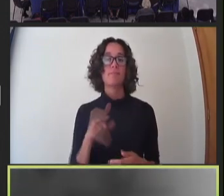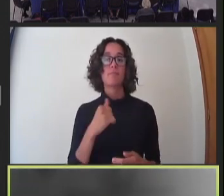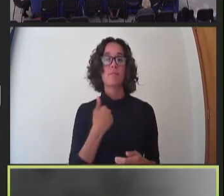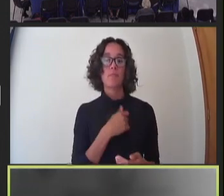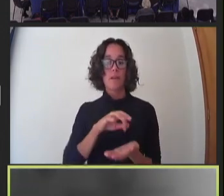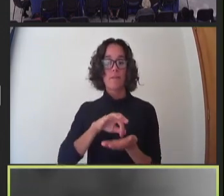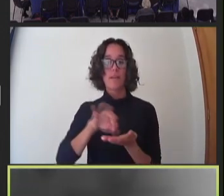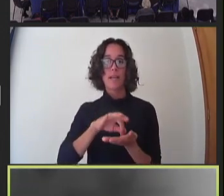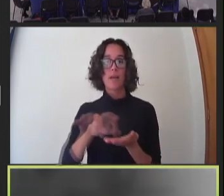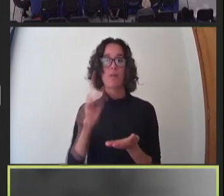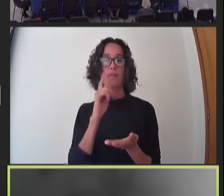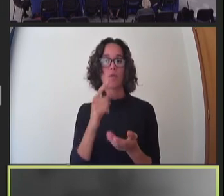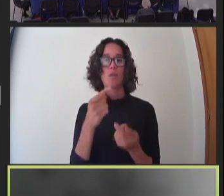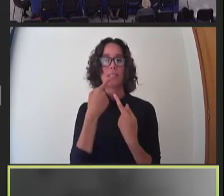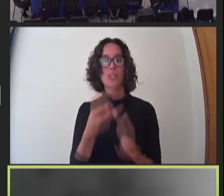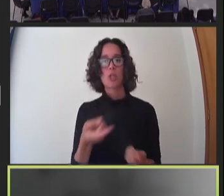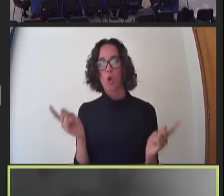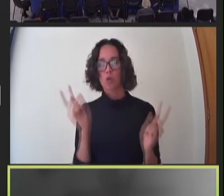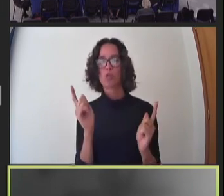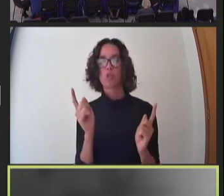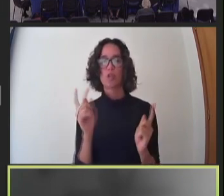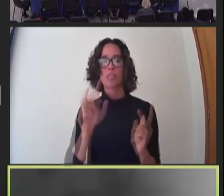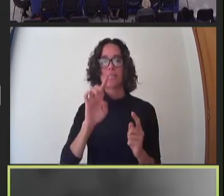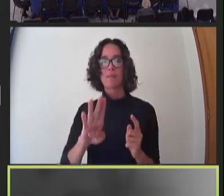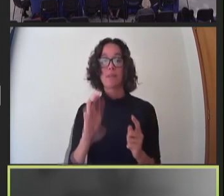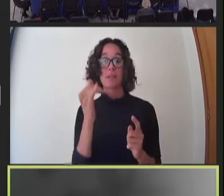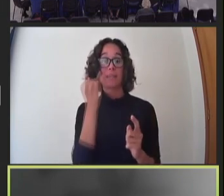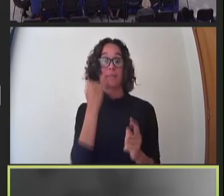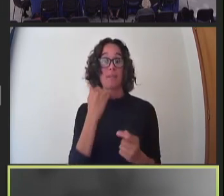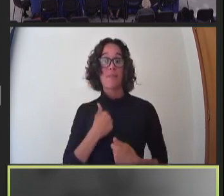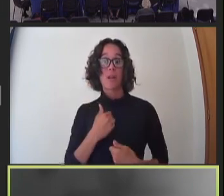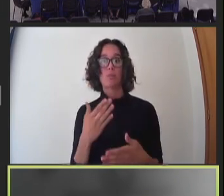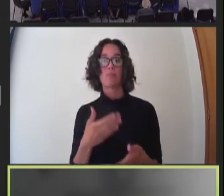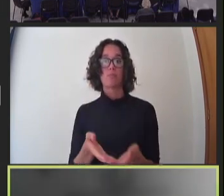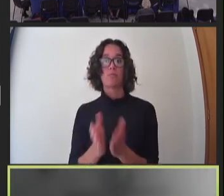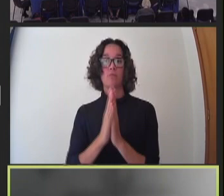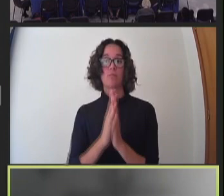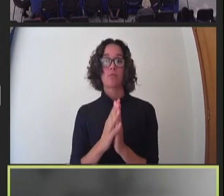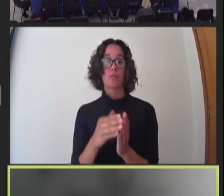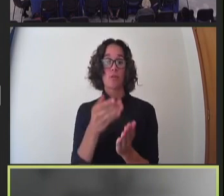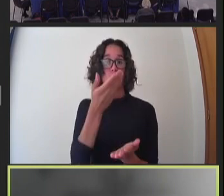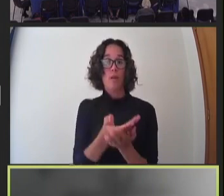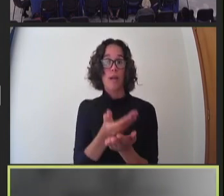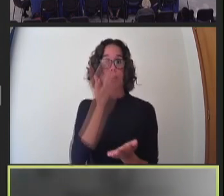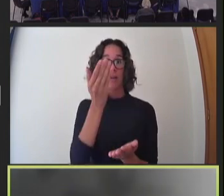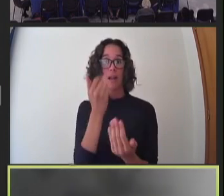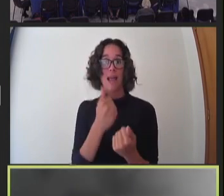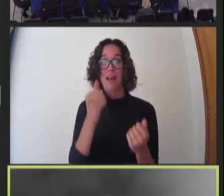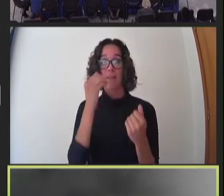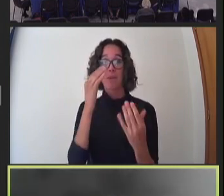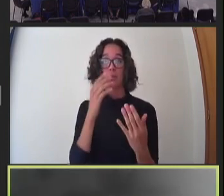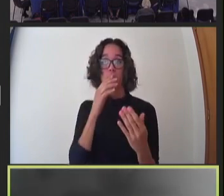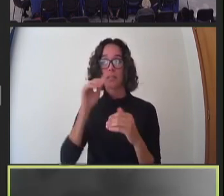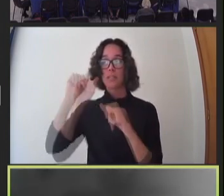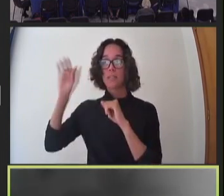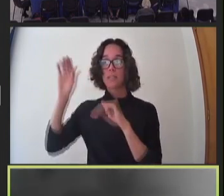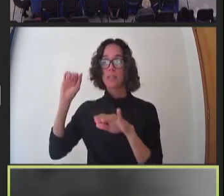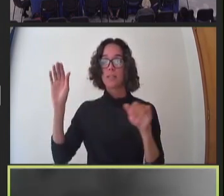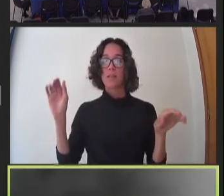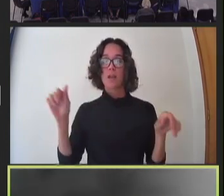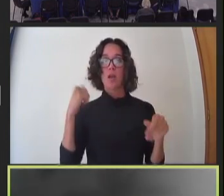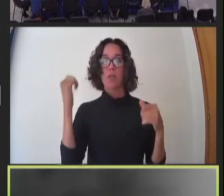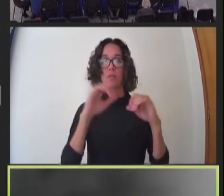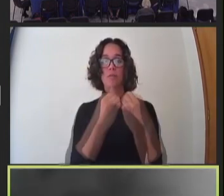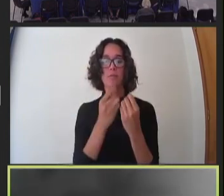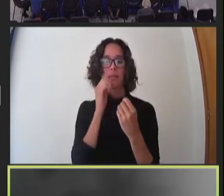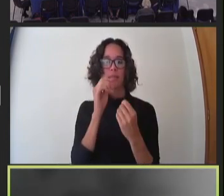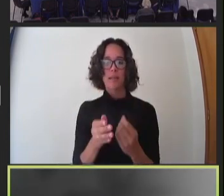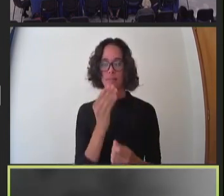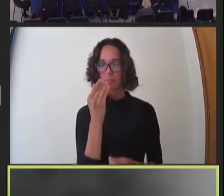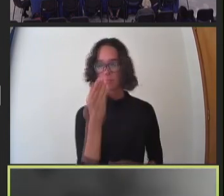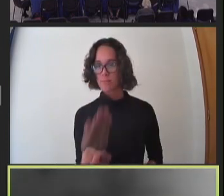want a record of any information that we send outside of VA to other entities. Next slide.